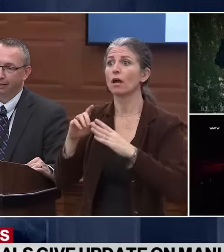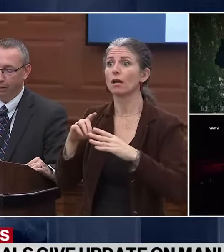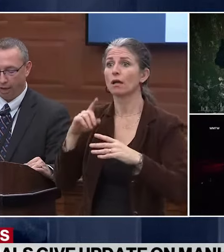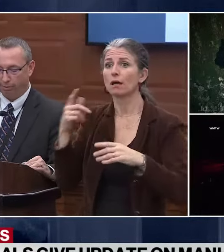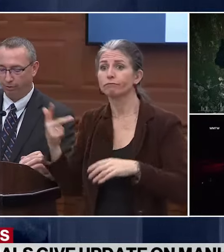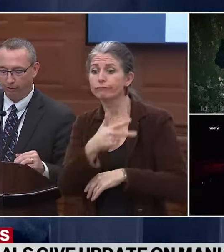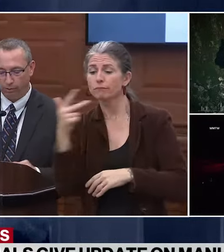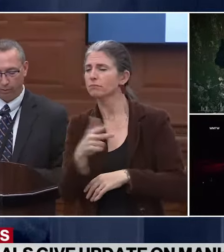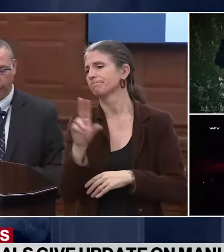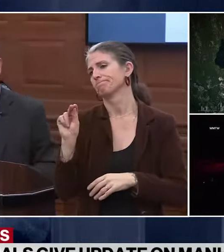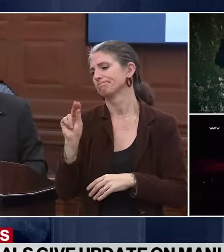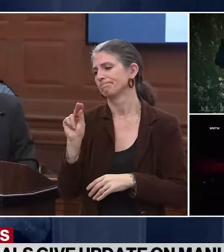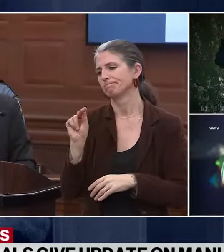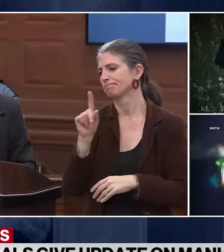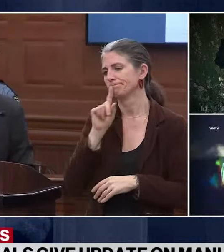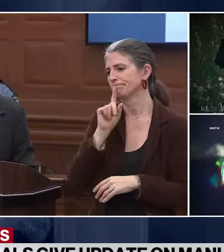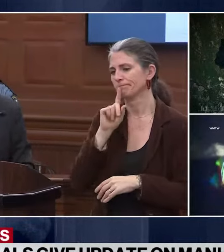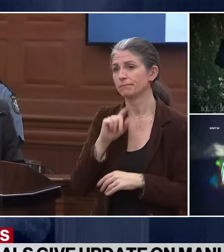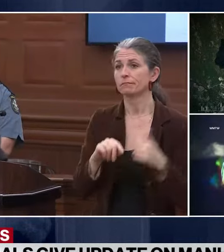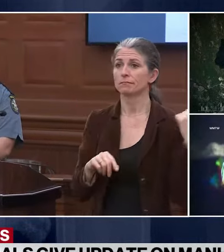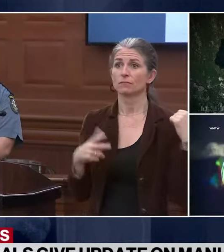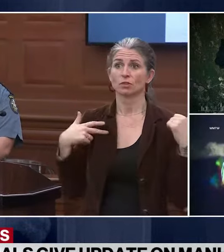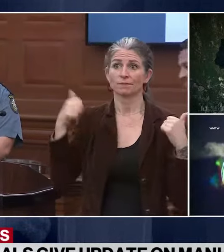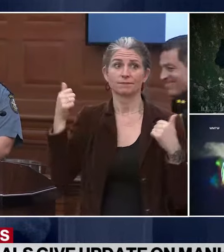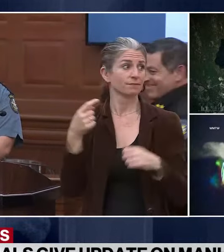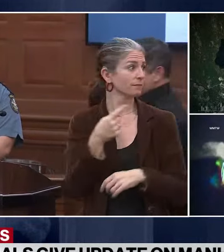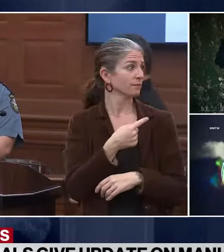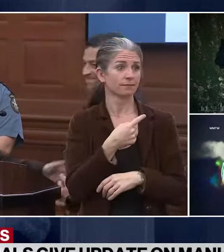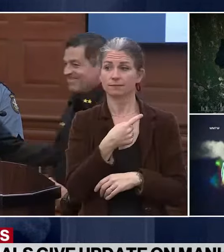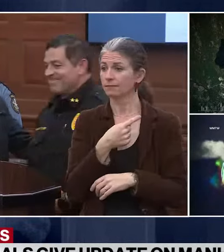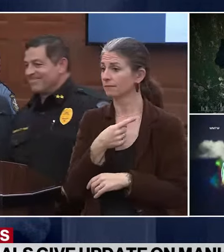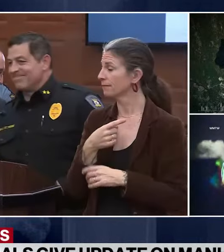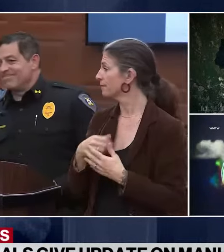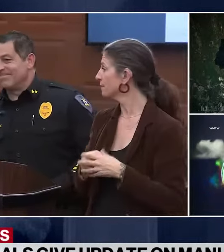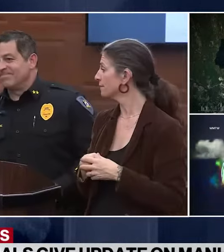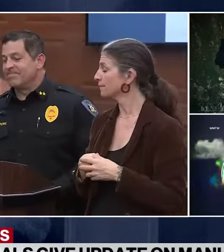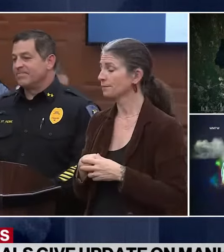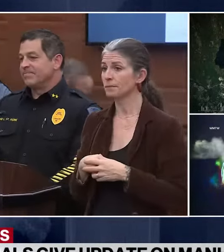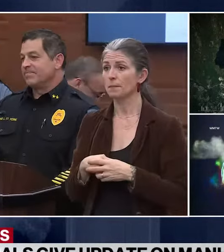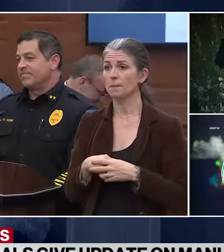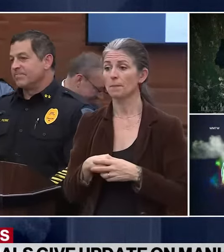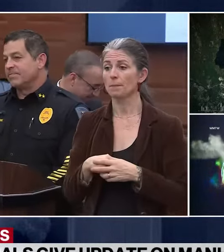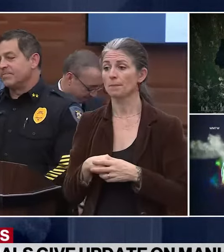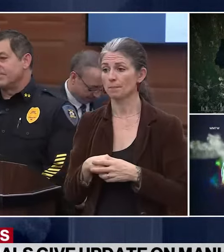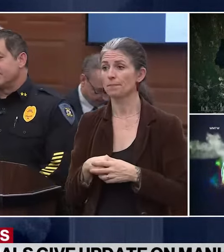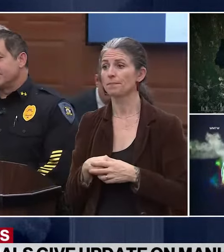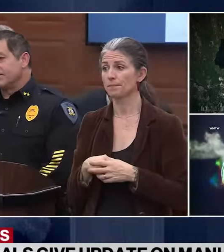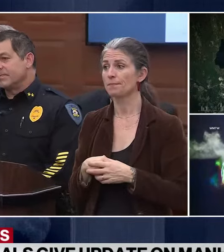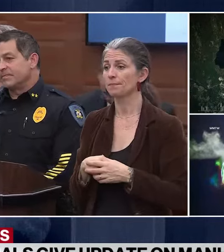CHECKPOINT SCENARIO. BUT I'M TO TAKE ONE MORE CALL, ONE MORE QUESTION HERE FROM FROM HUMAN.